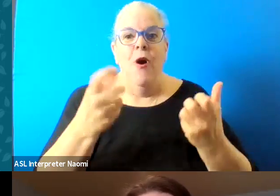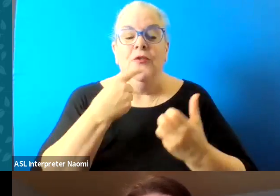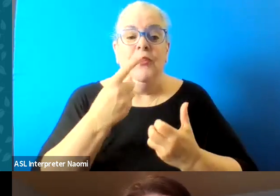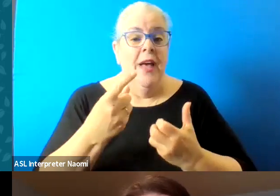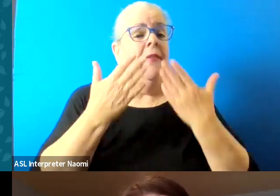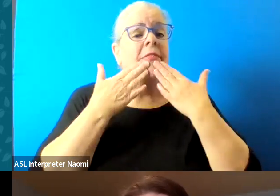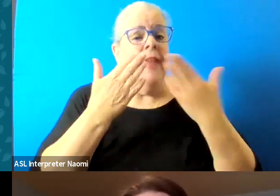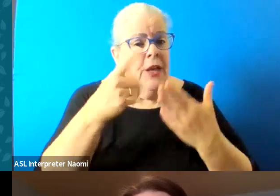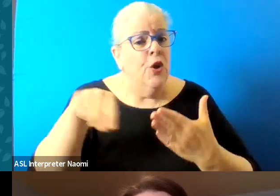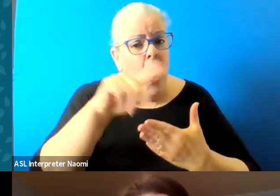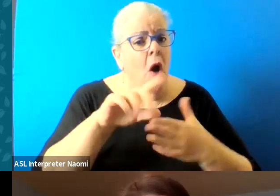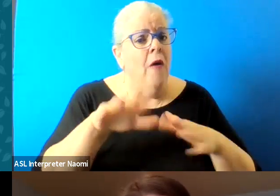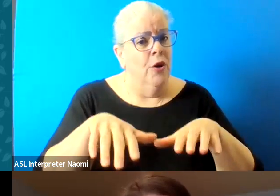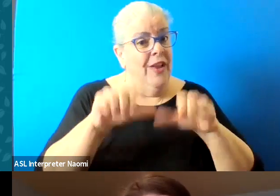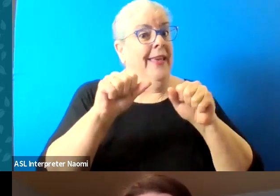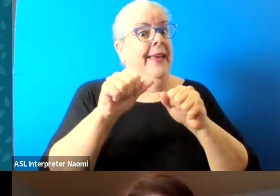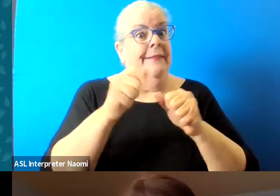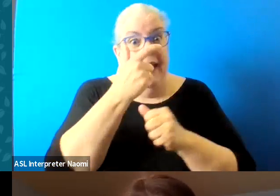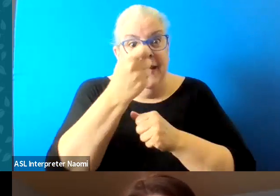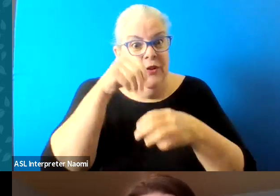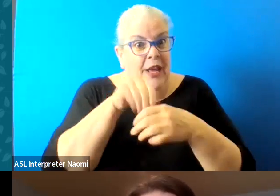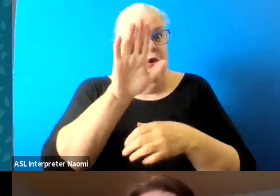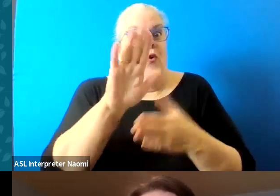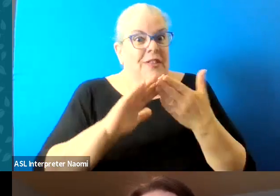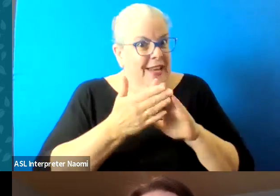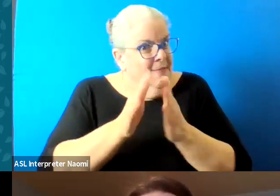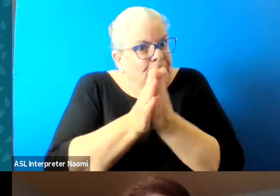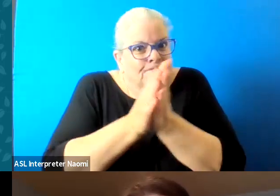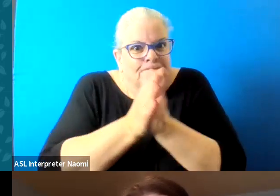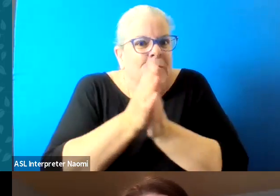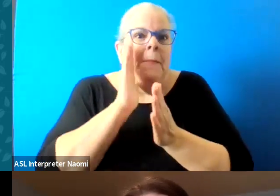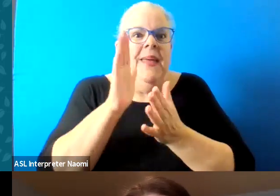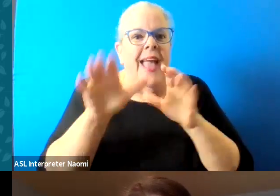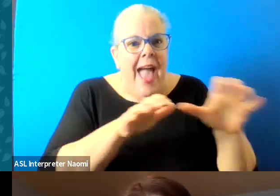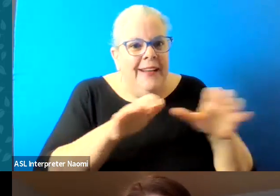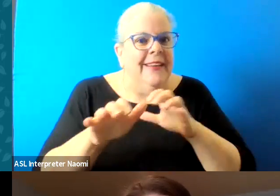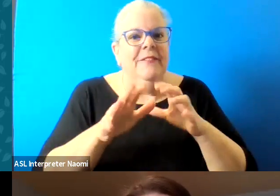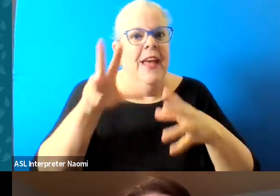thank you guys for taking an interest in your city for being active and involved.